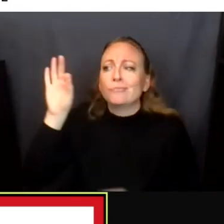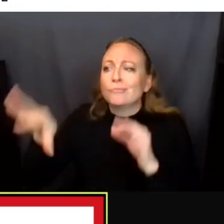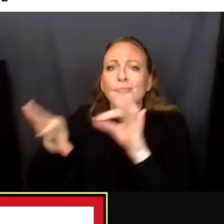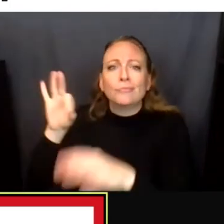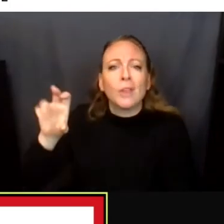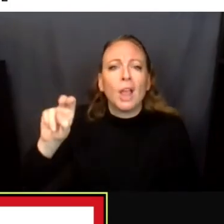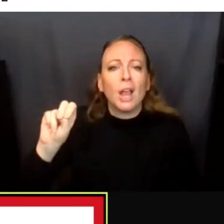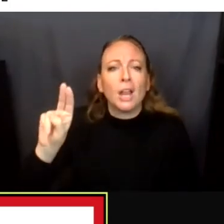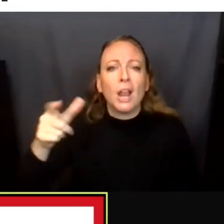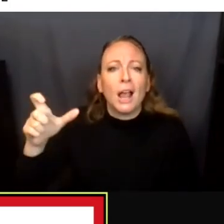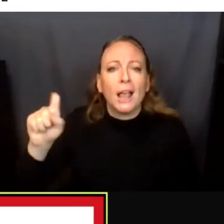the younger you knew?